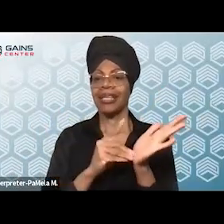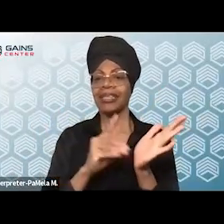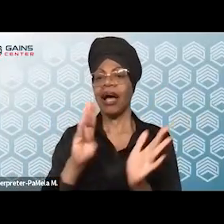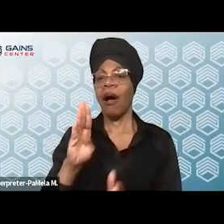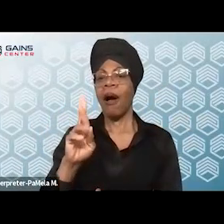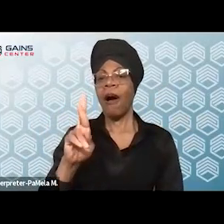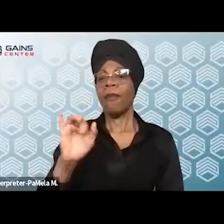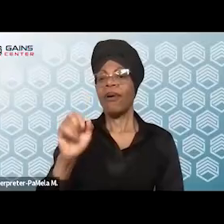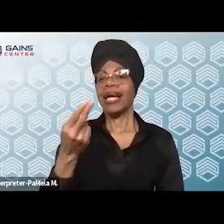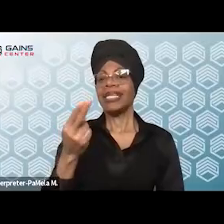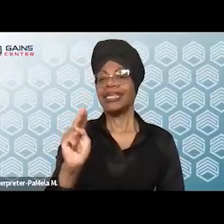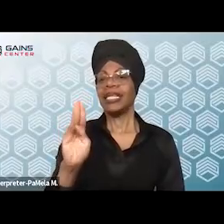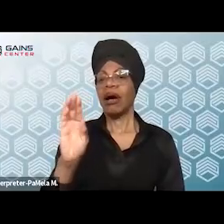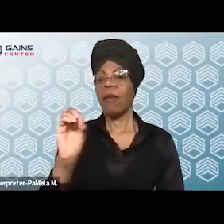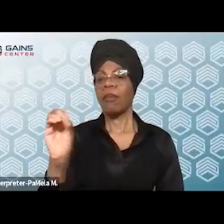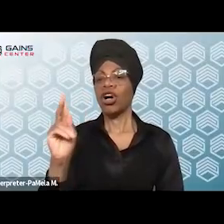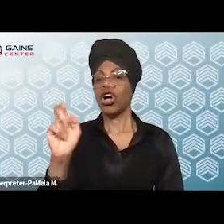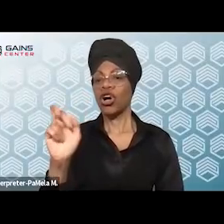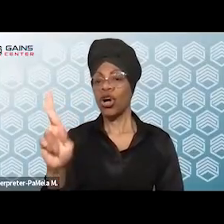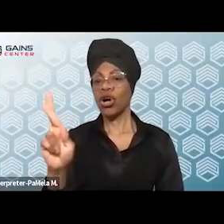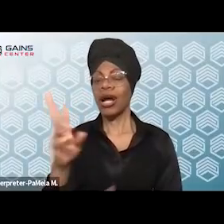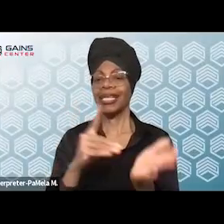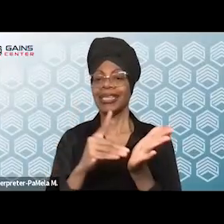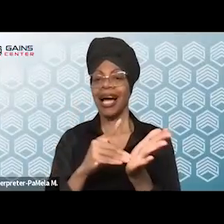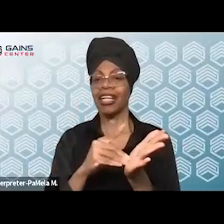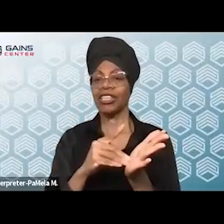and Dr. Jerri Middleton,